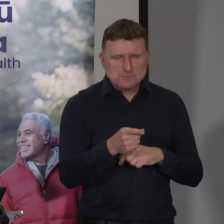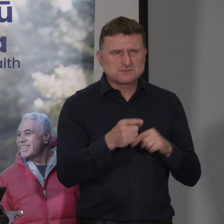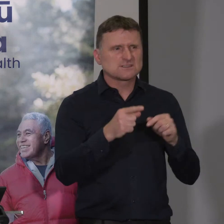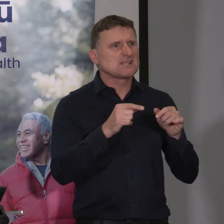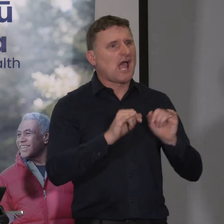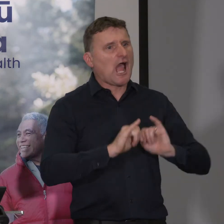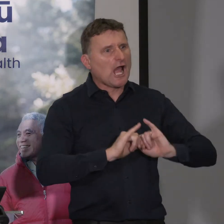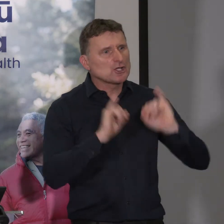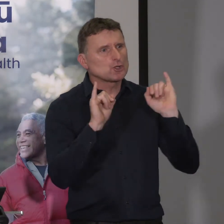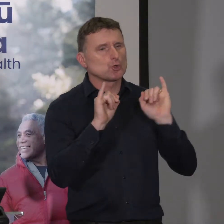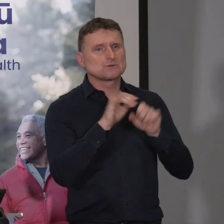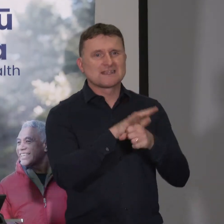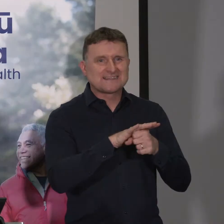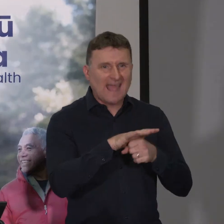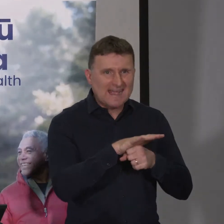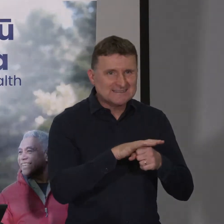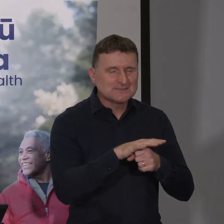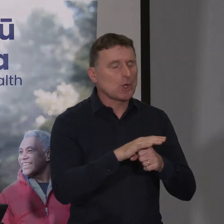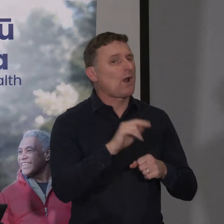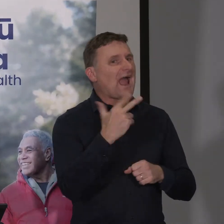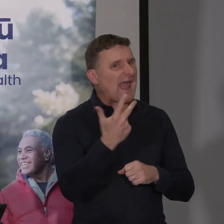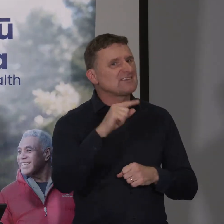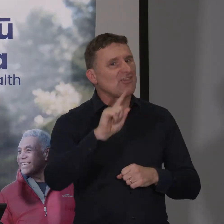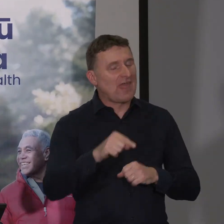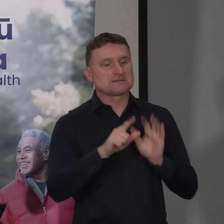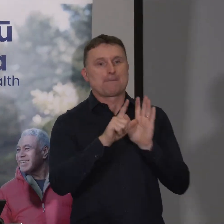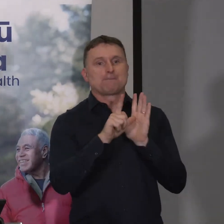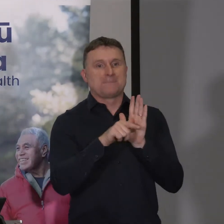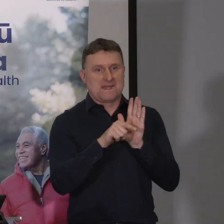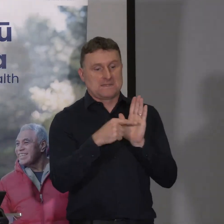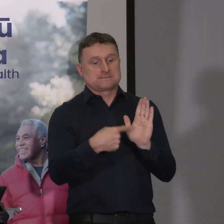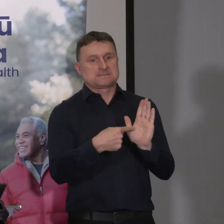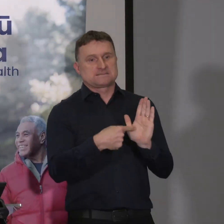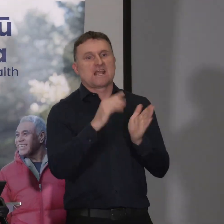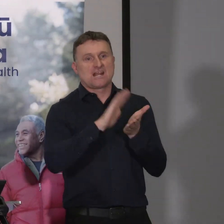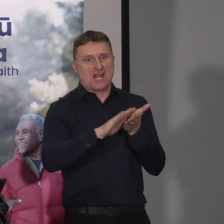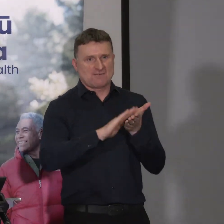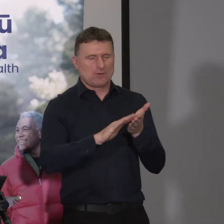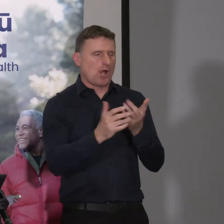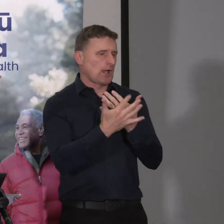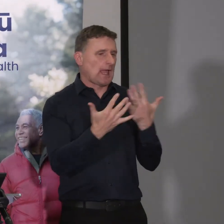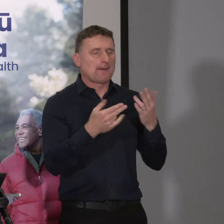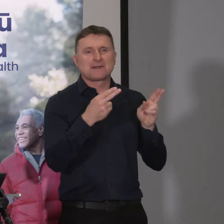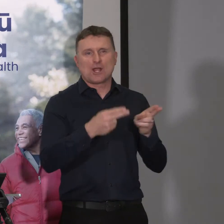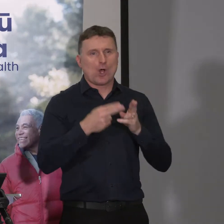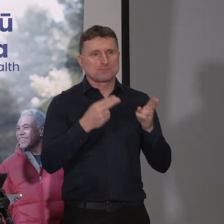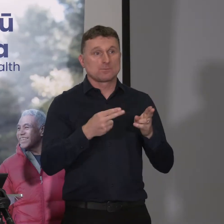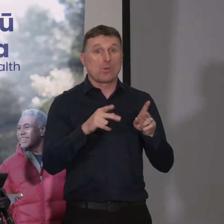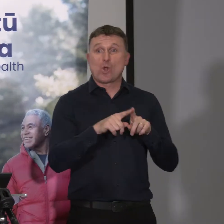camming >> Minutes. Not cases. What would it normally be a